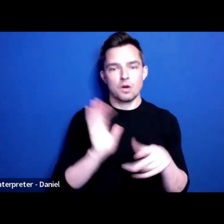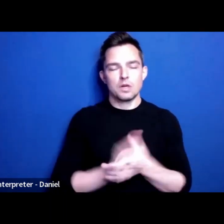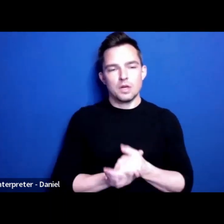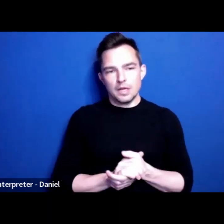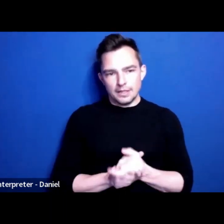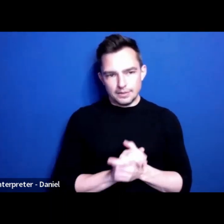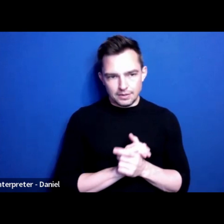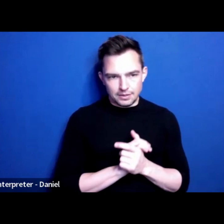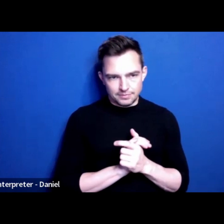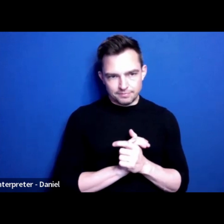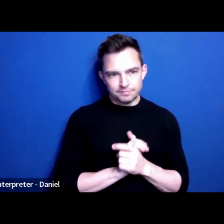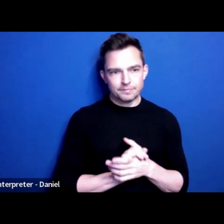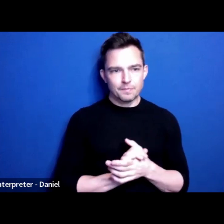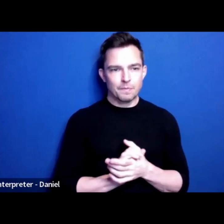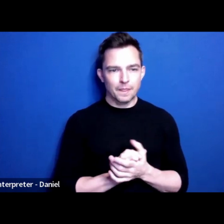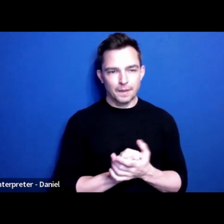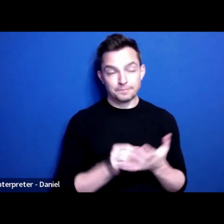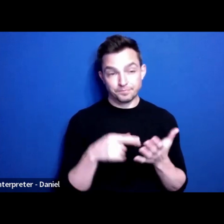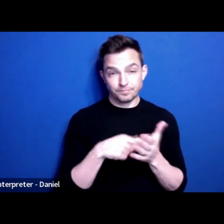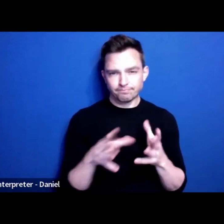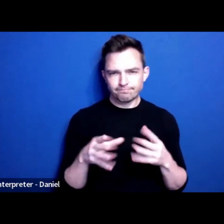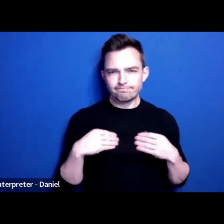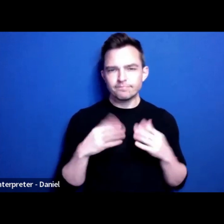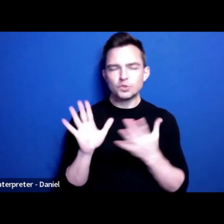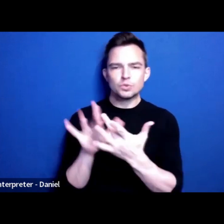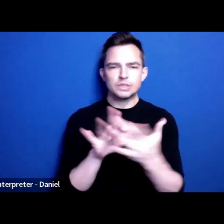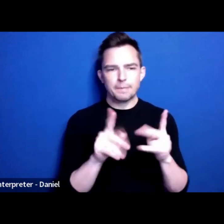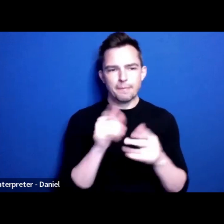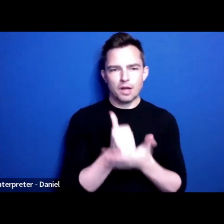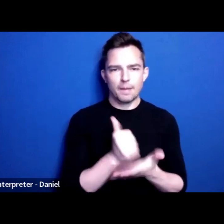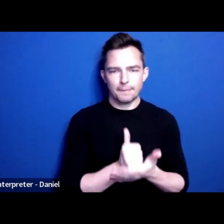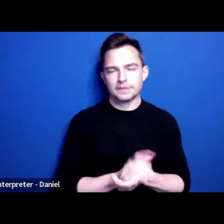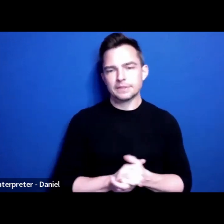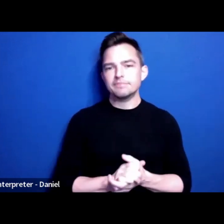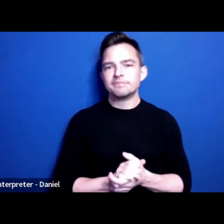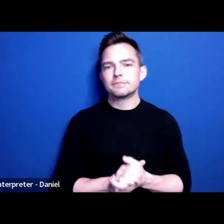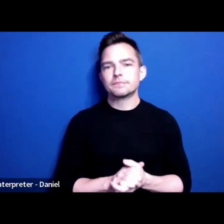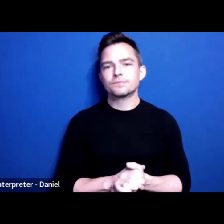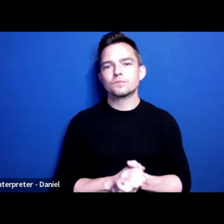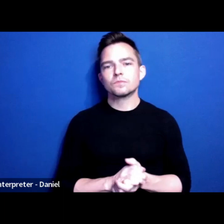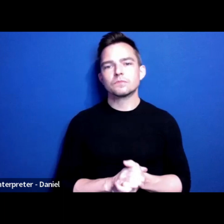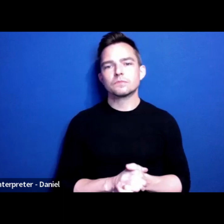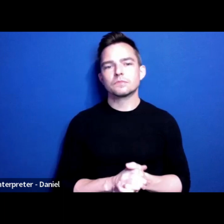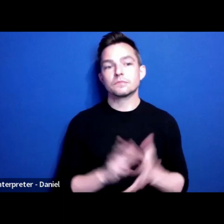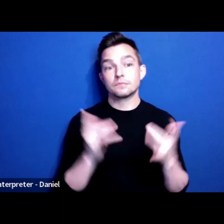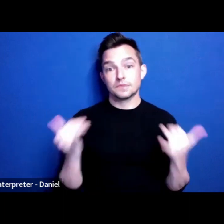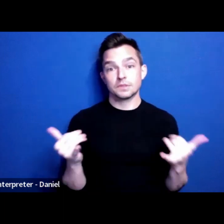And so it's acceptable to reach out to people for help, you know, and then now, the issues